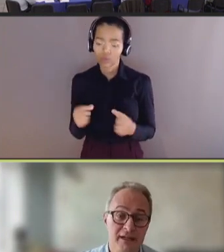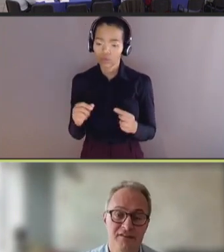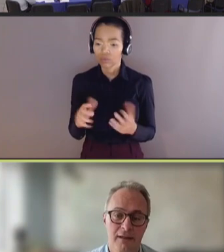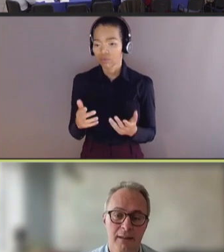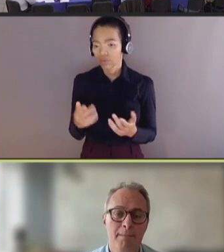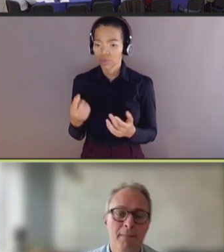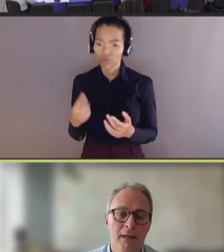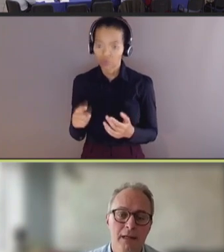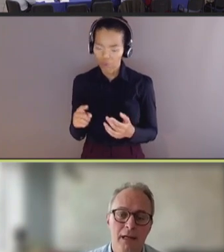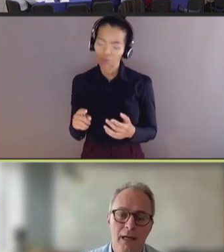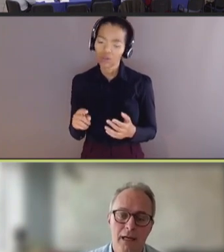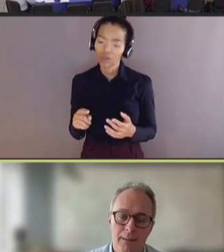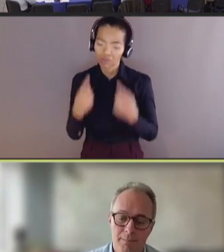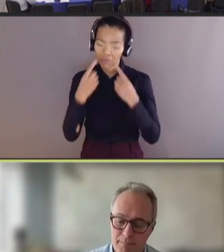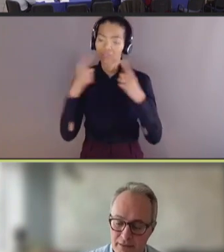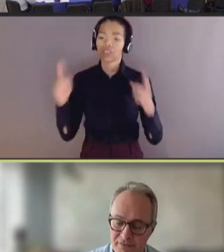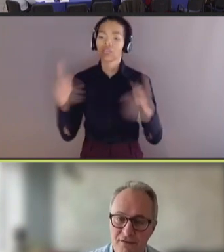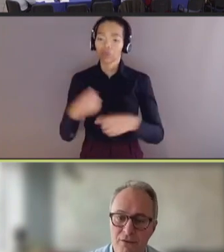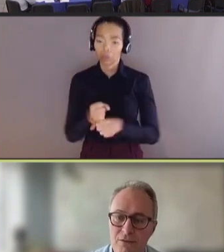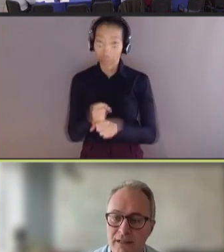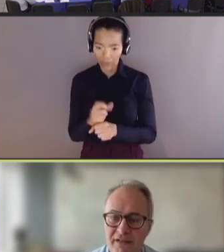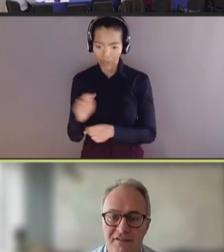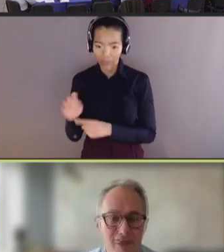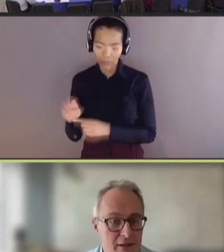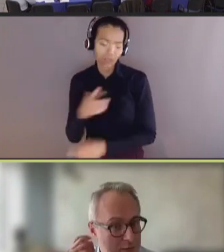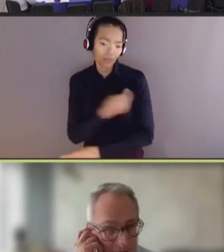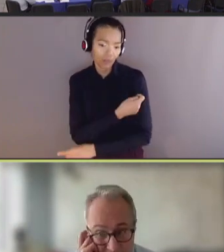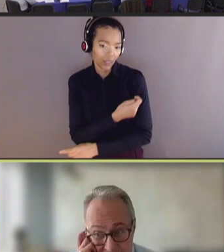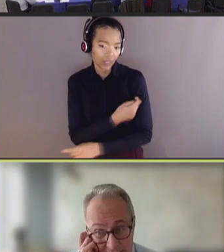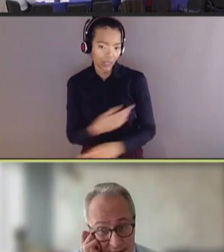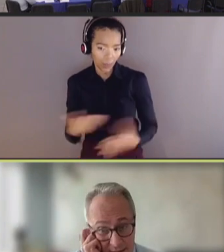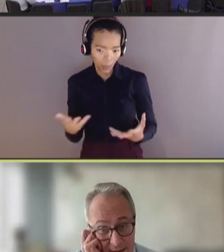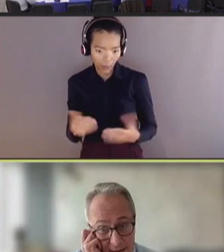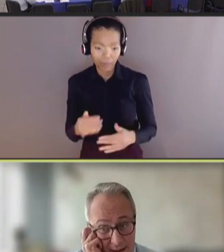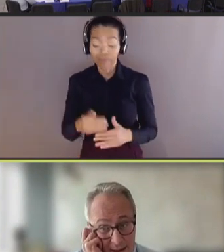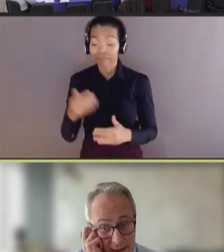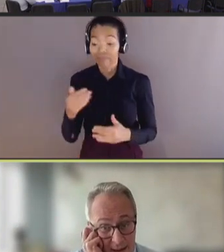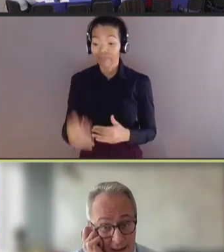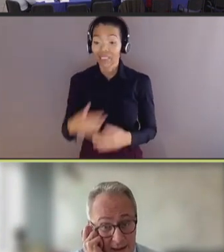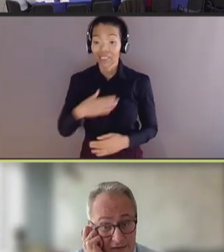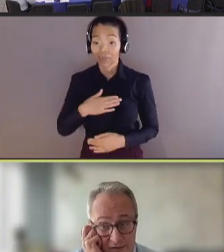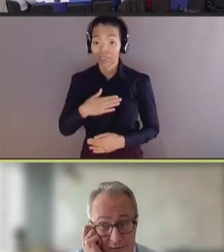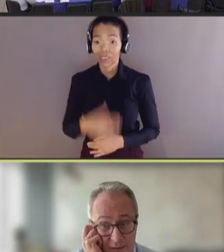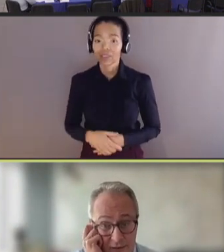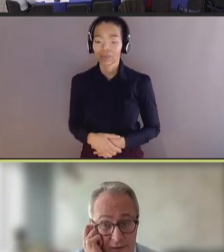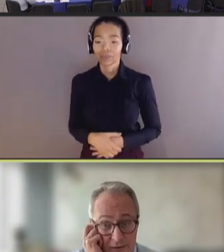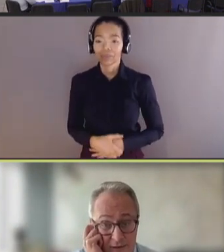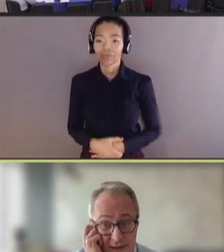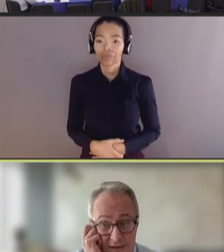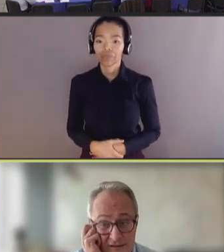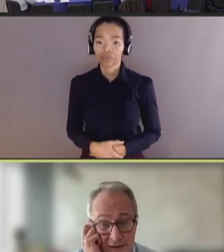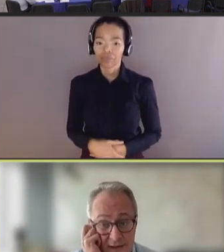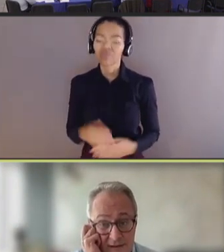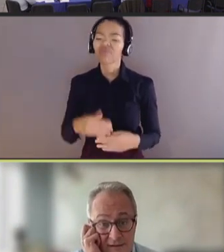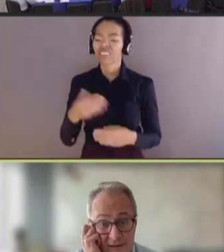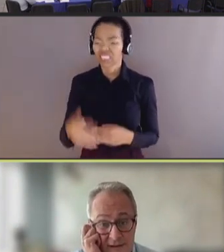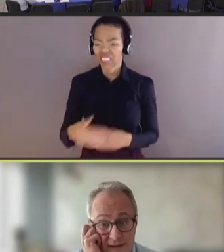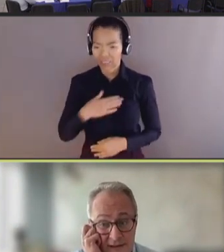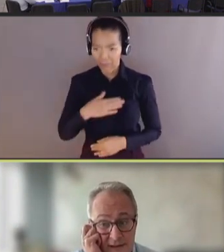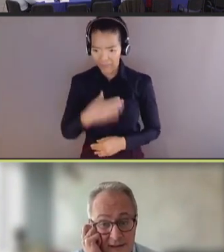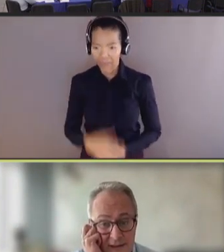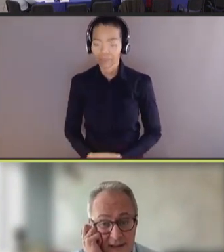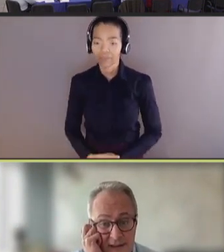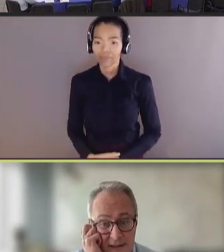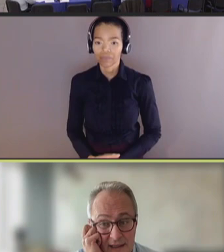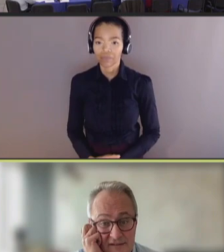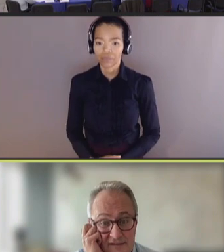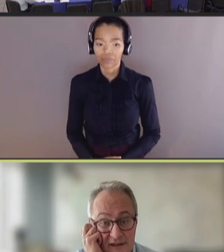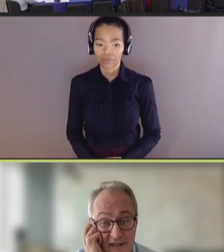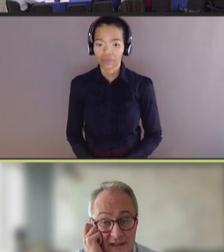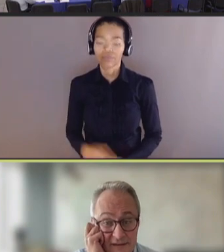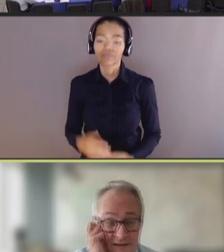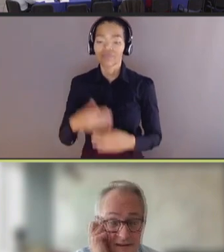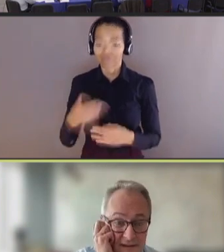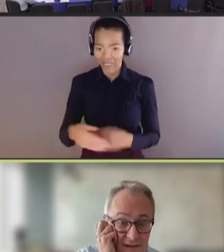vaccine. And so, next slide, please. I guess we could go to the next slide. Next slide.